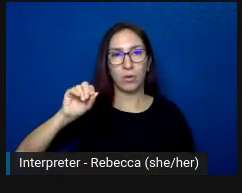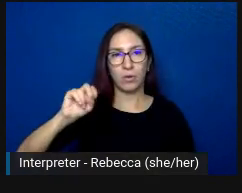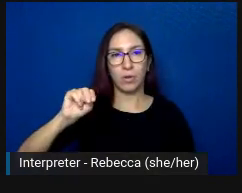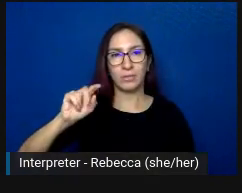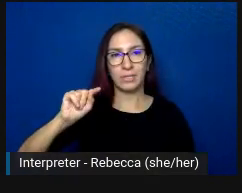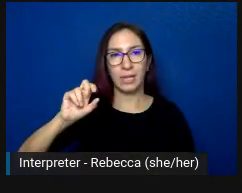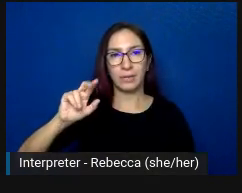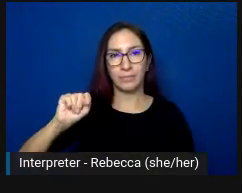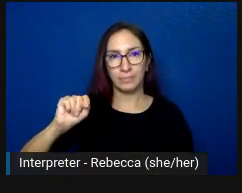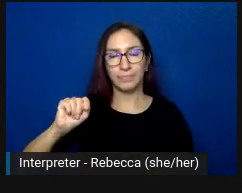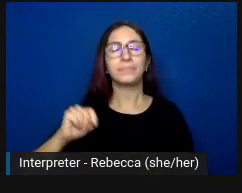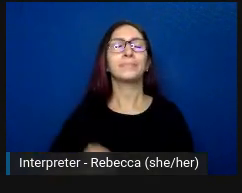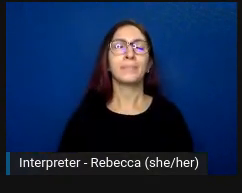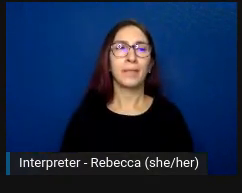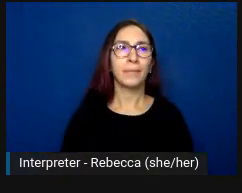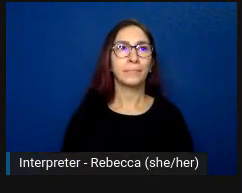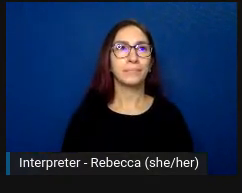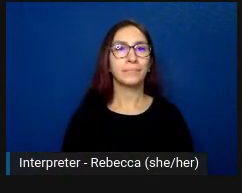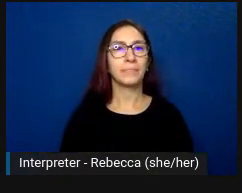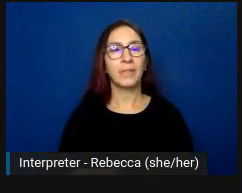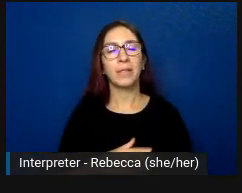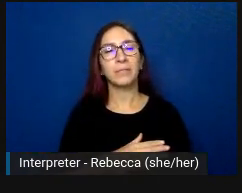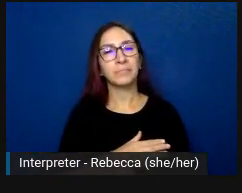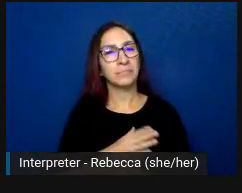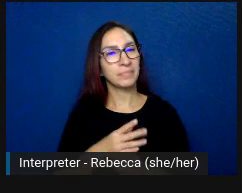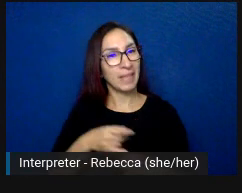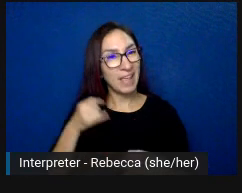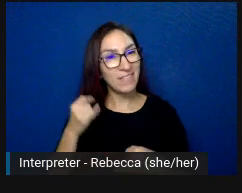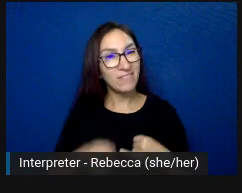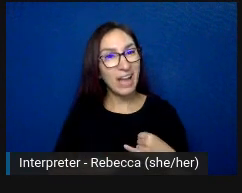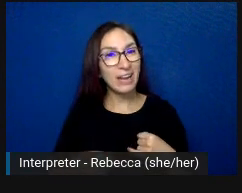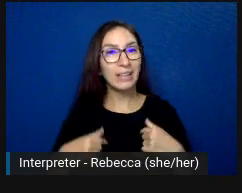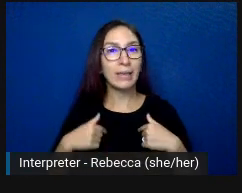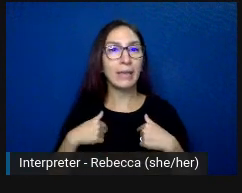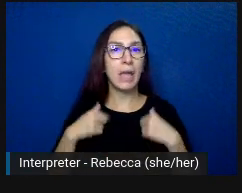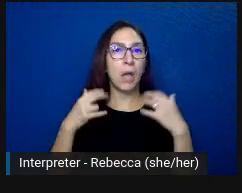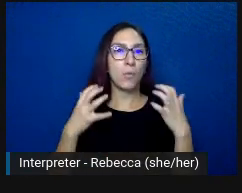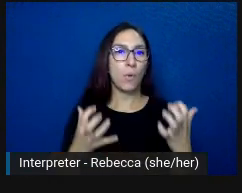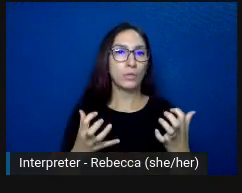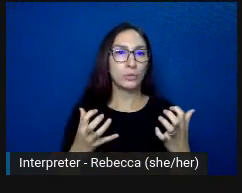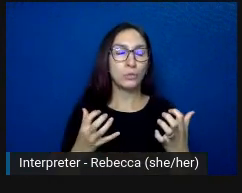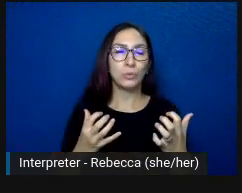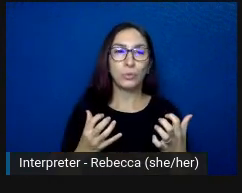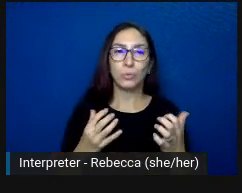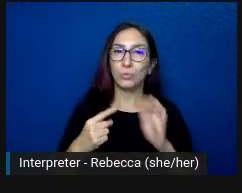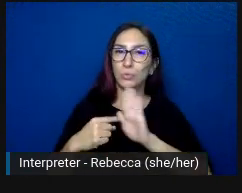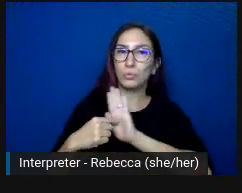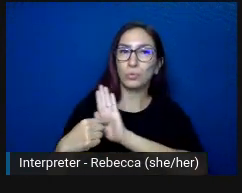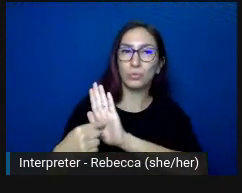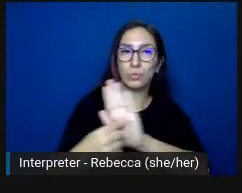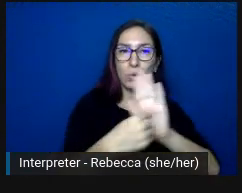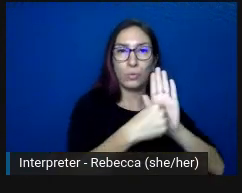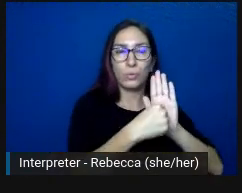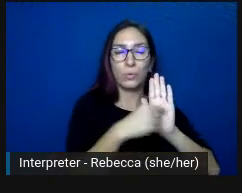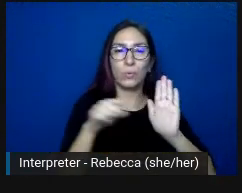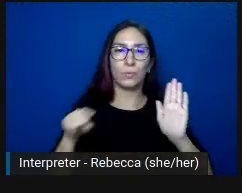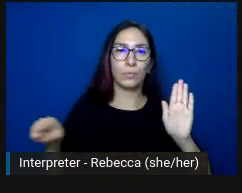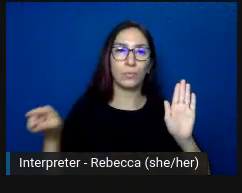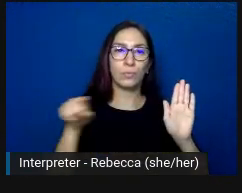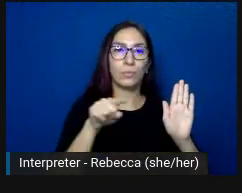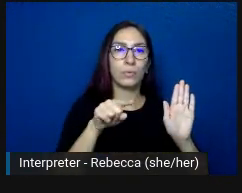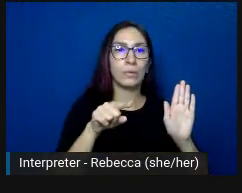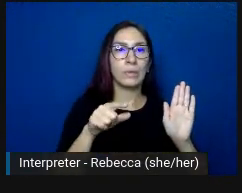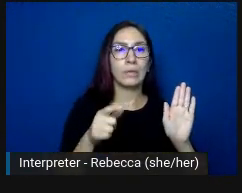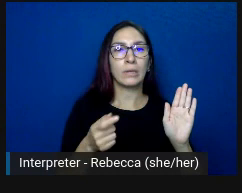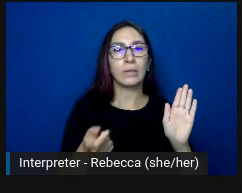Finally, I want to show you a little piece of advice.